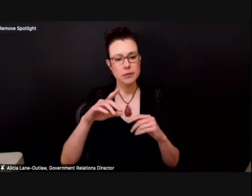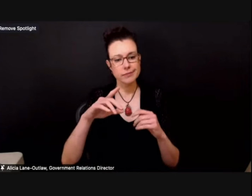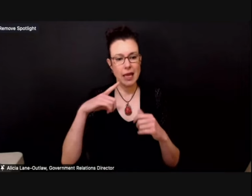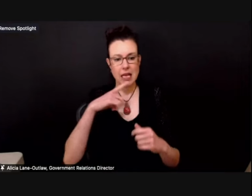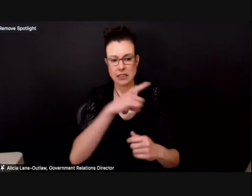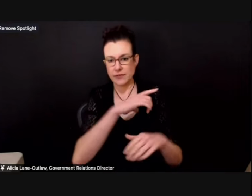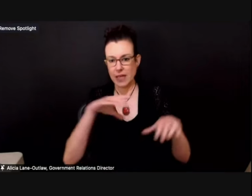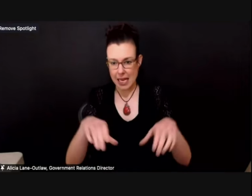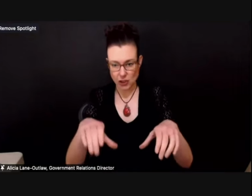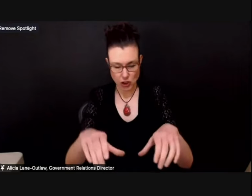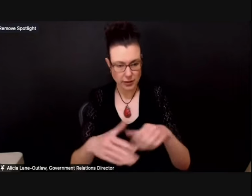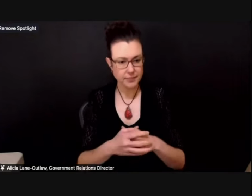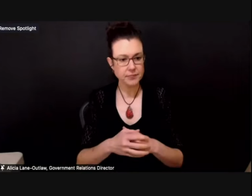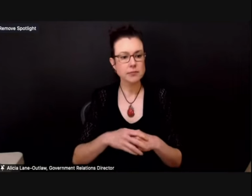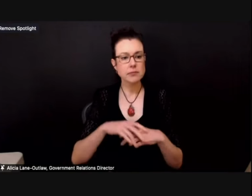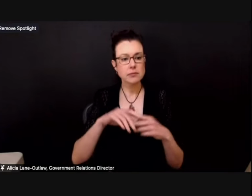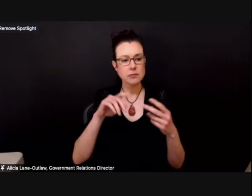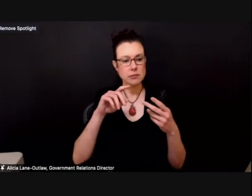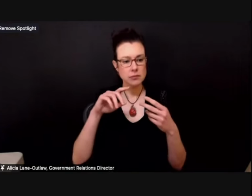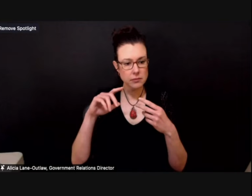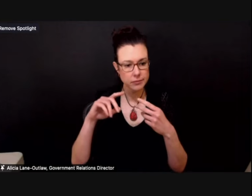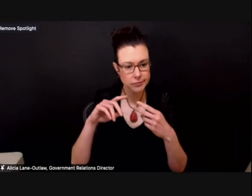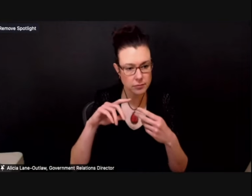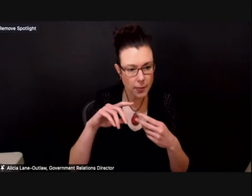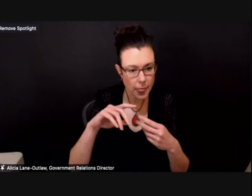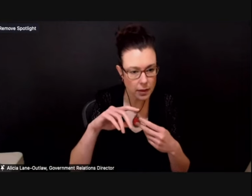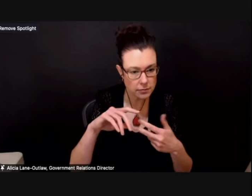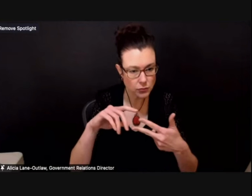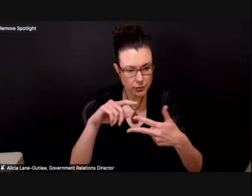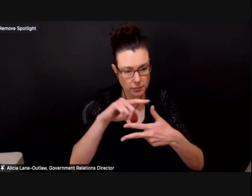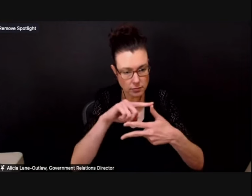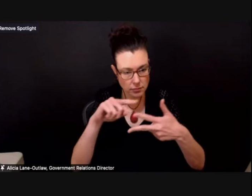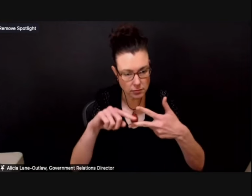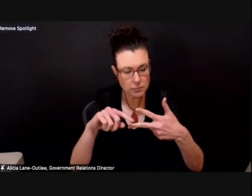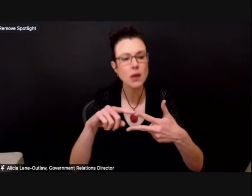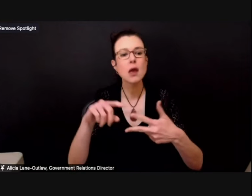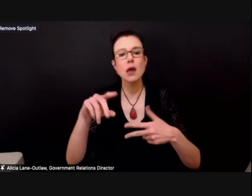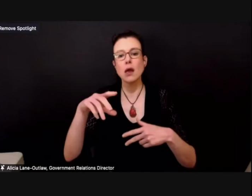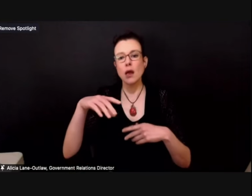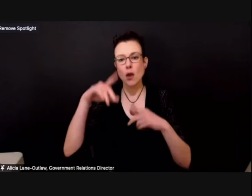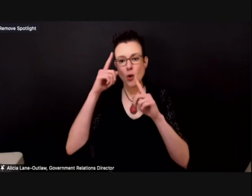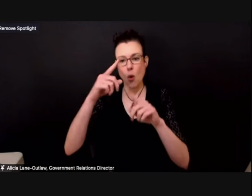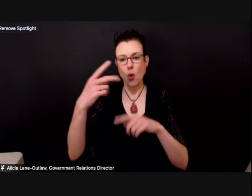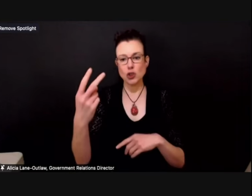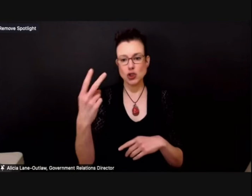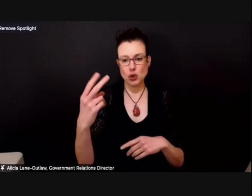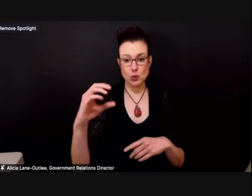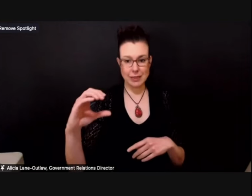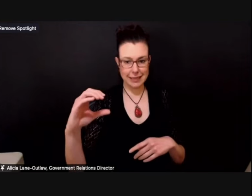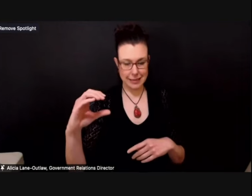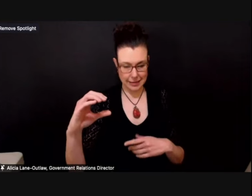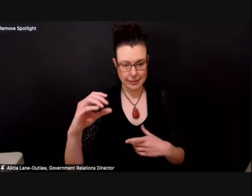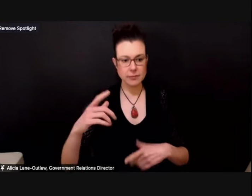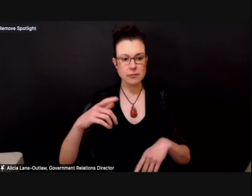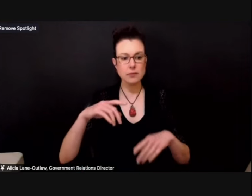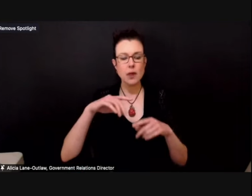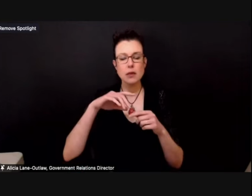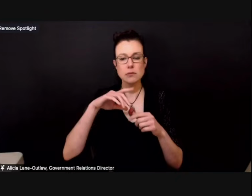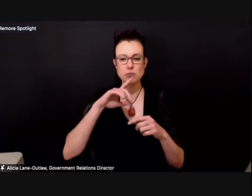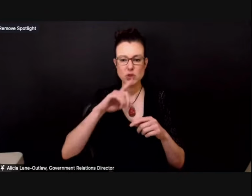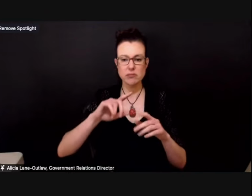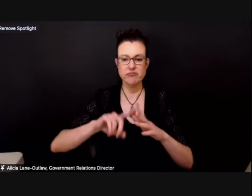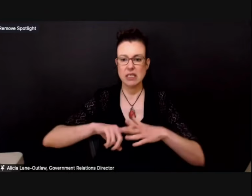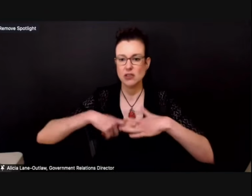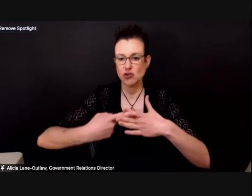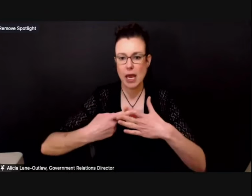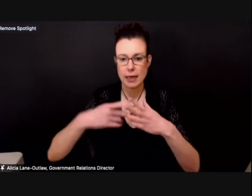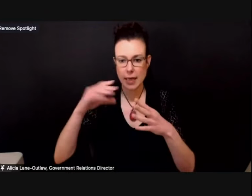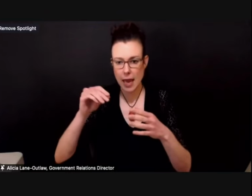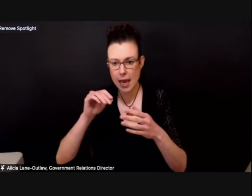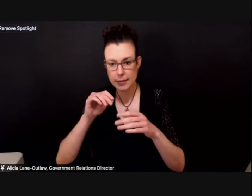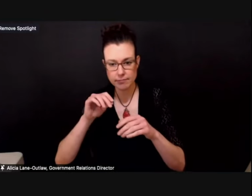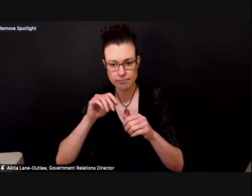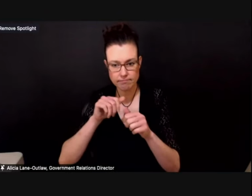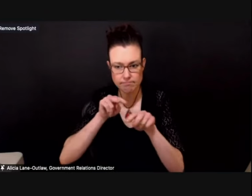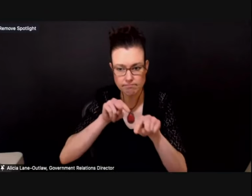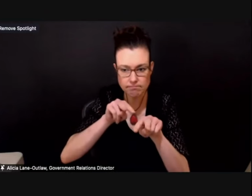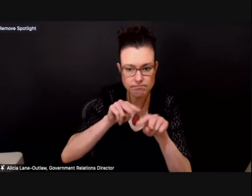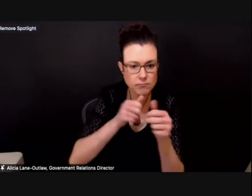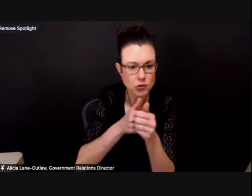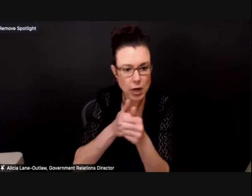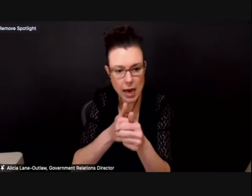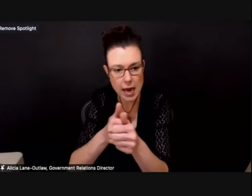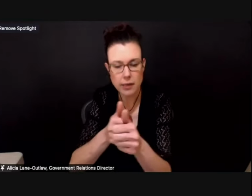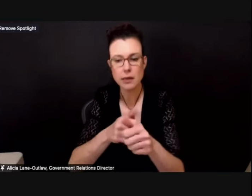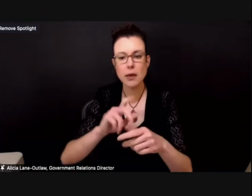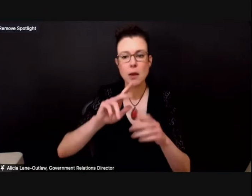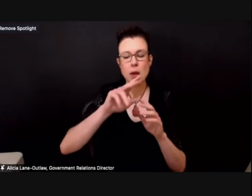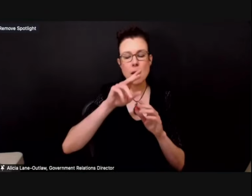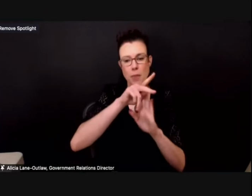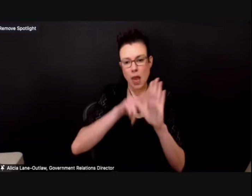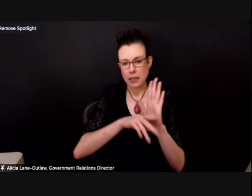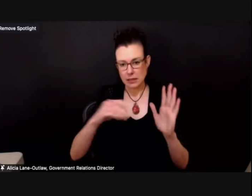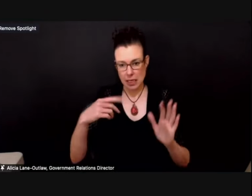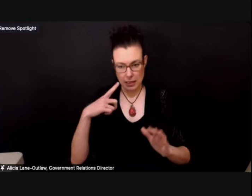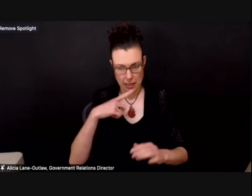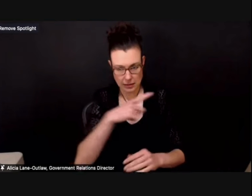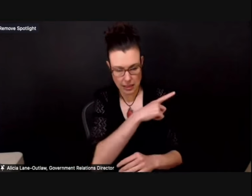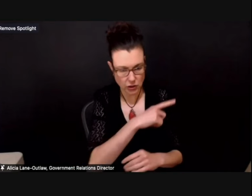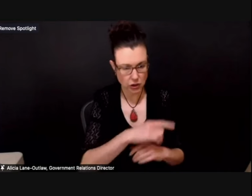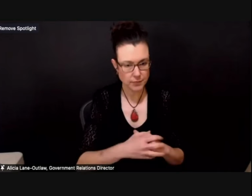Goal #2c: Initiate and track policy and legislation